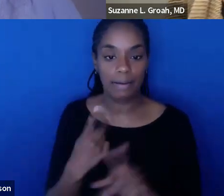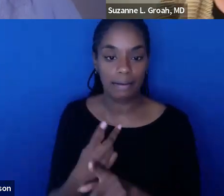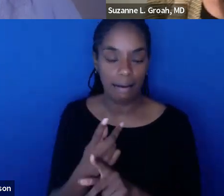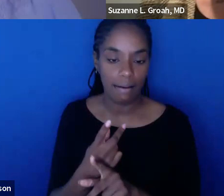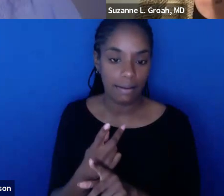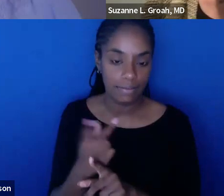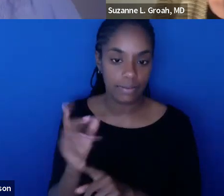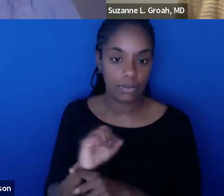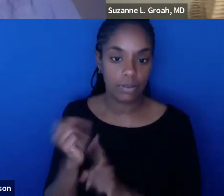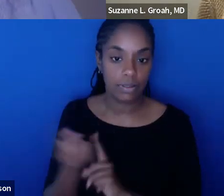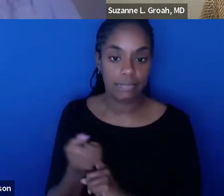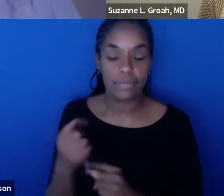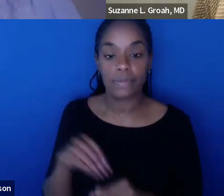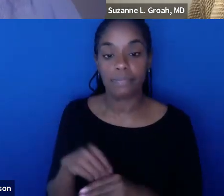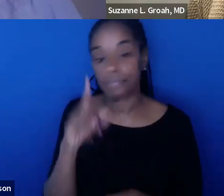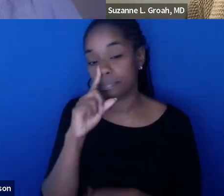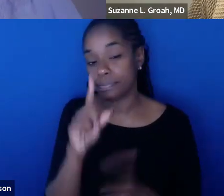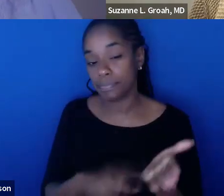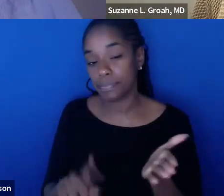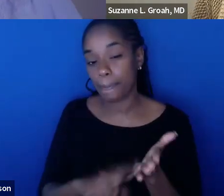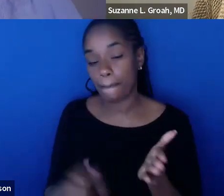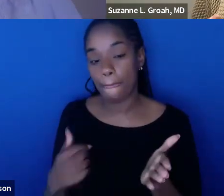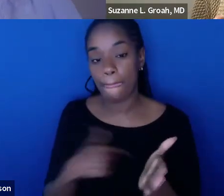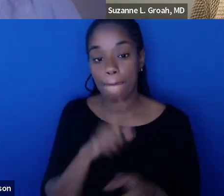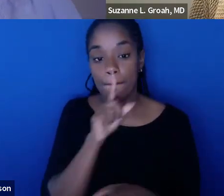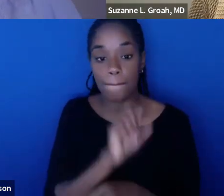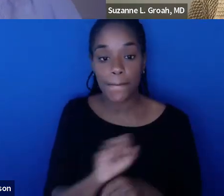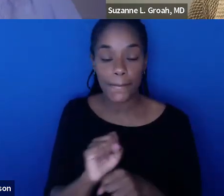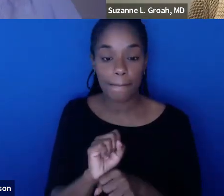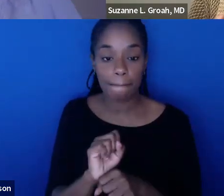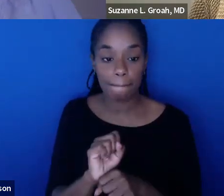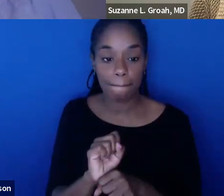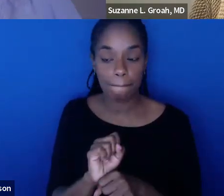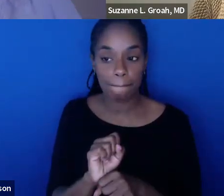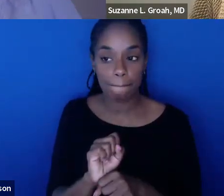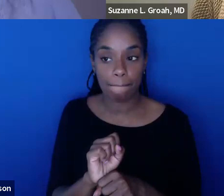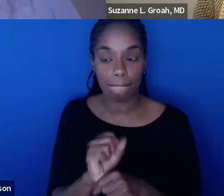In our research, we are actually, in certain situations, having people,